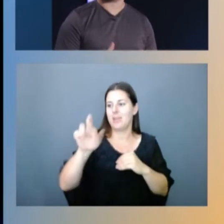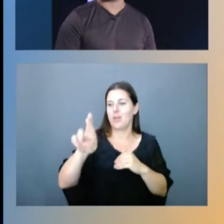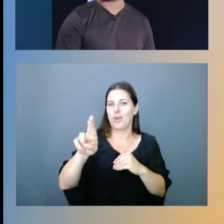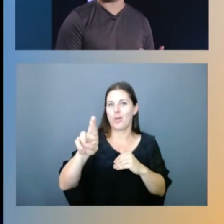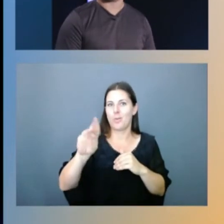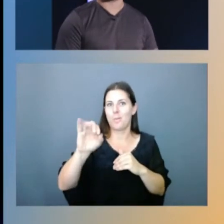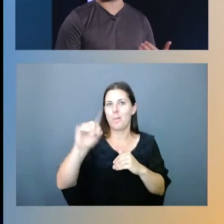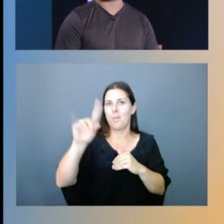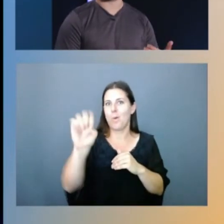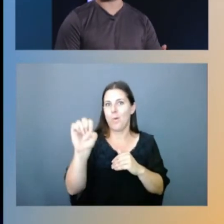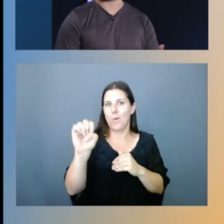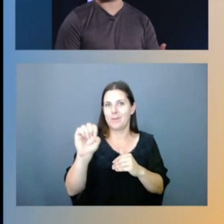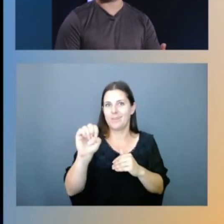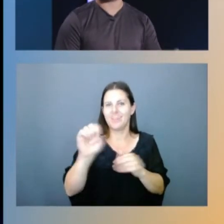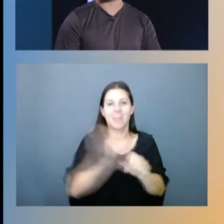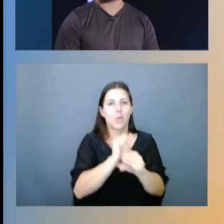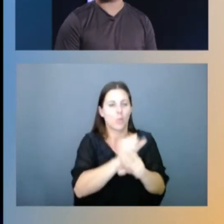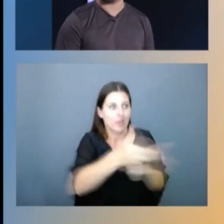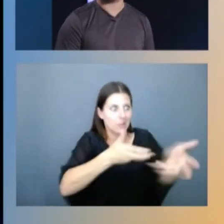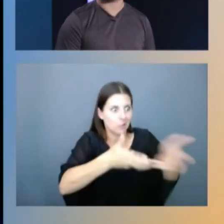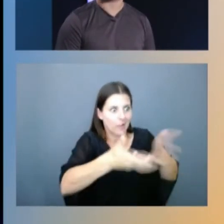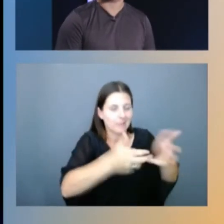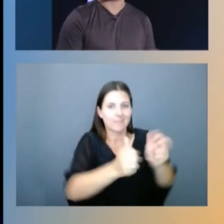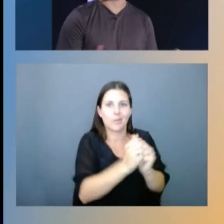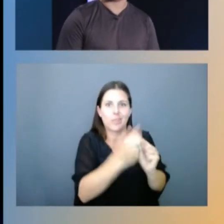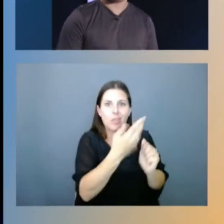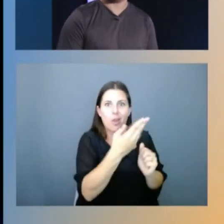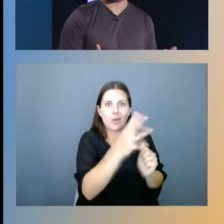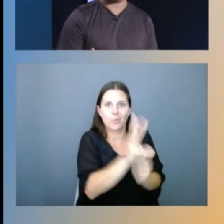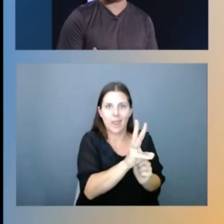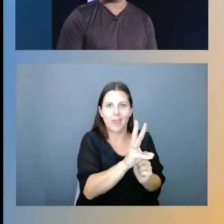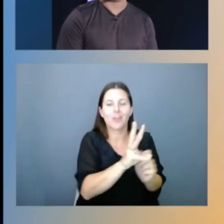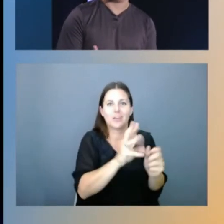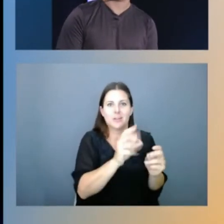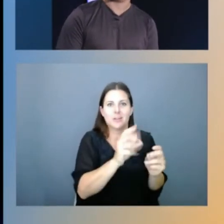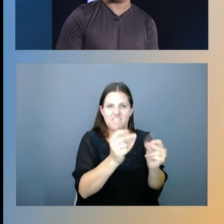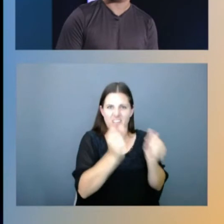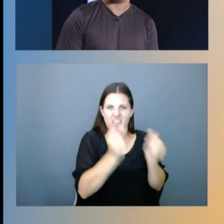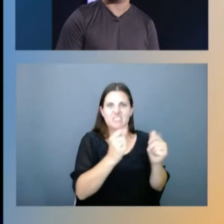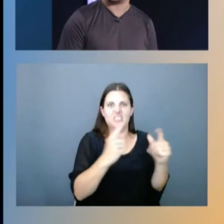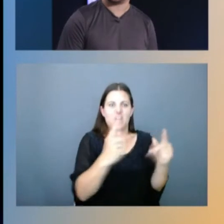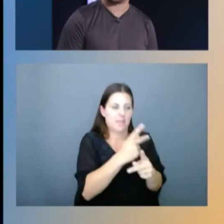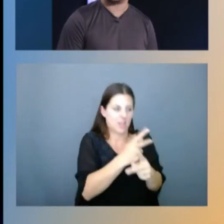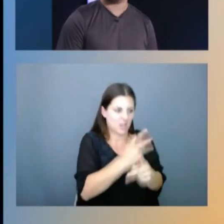with the hardware, with the very fast compilations, to try new things out as they build a new model.